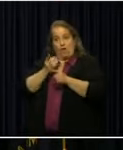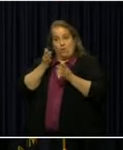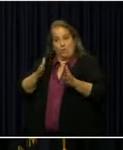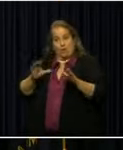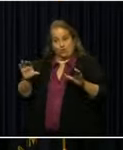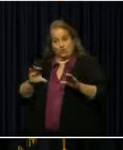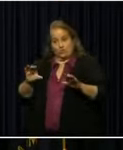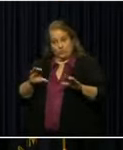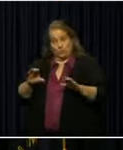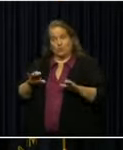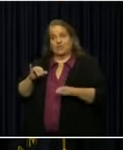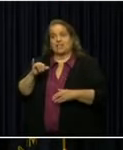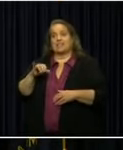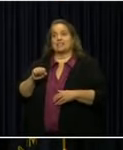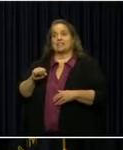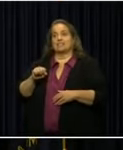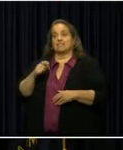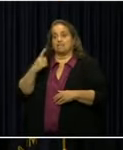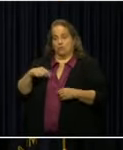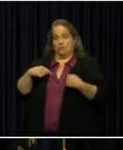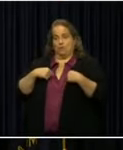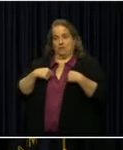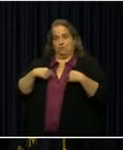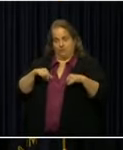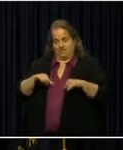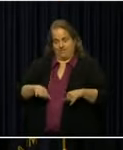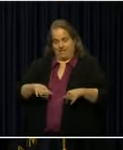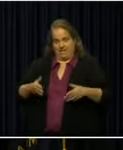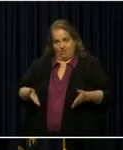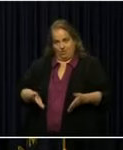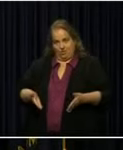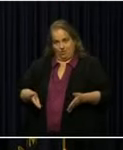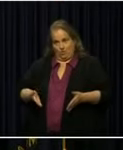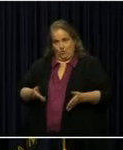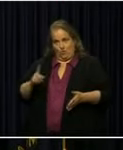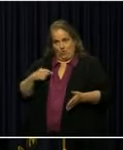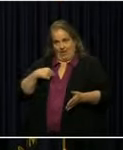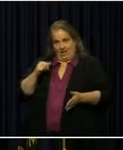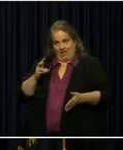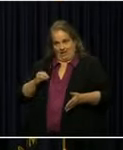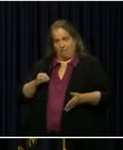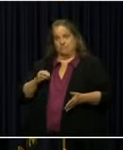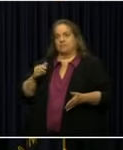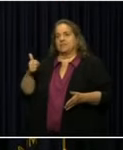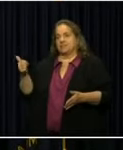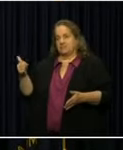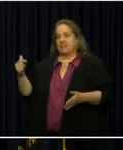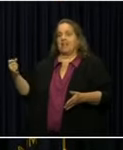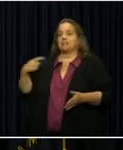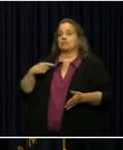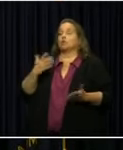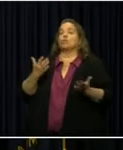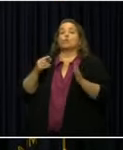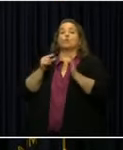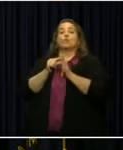SO AGAIN, DOAN IS GOING TO RUN THROUGH FOR KENTON IS GOING TO